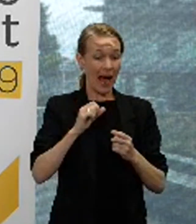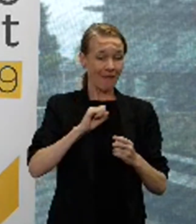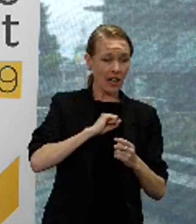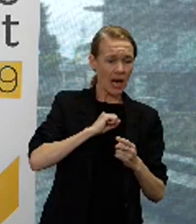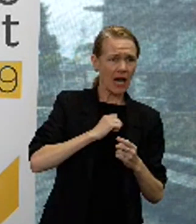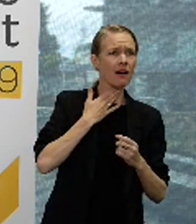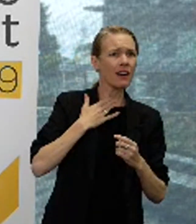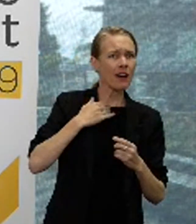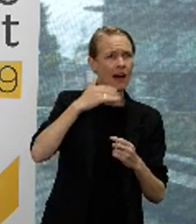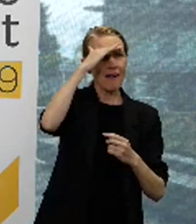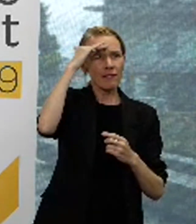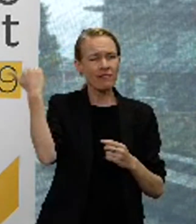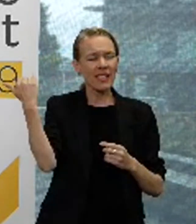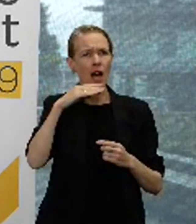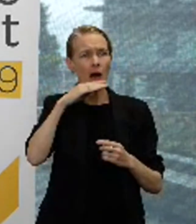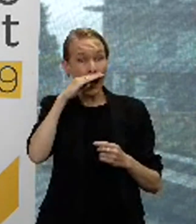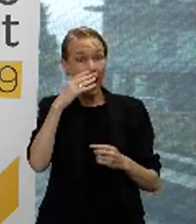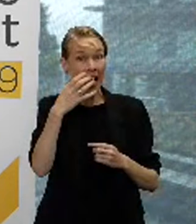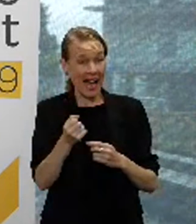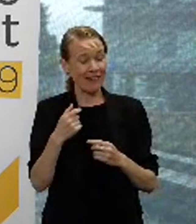have a very good example here of our system, our border